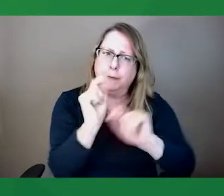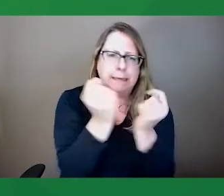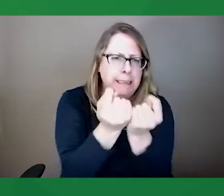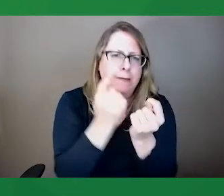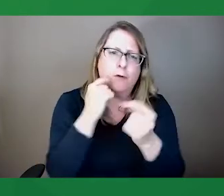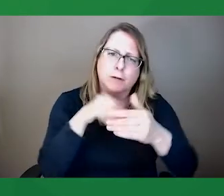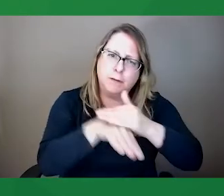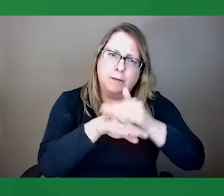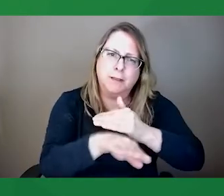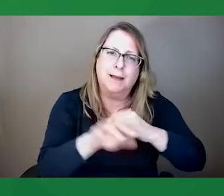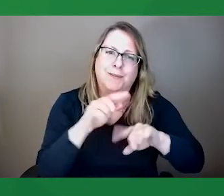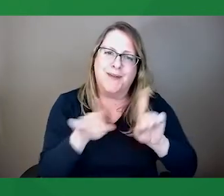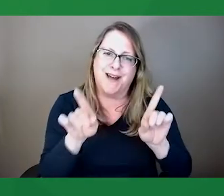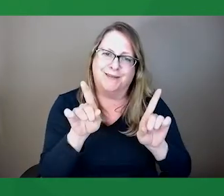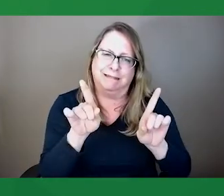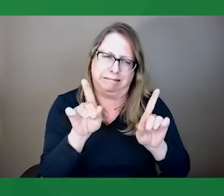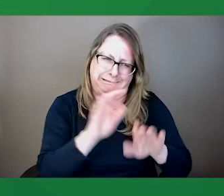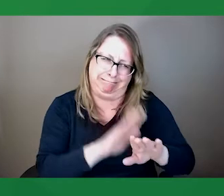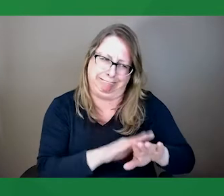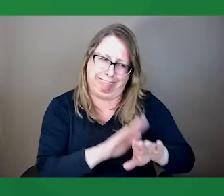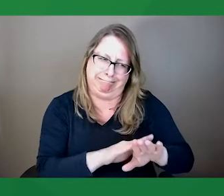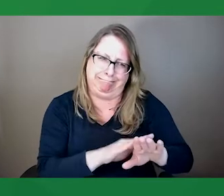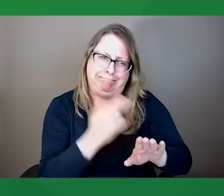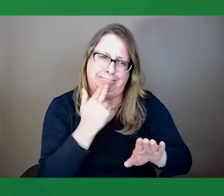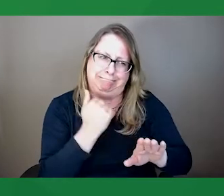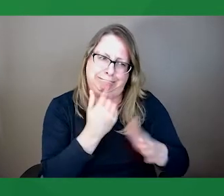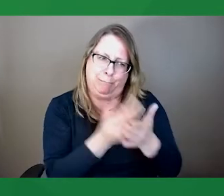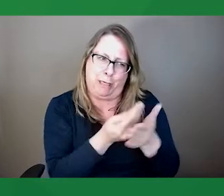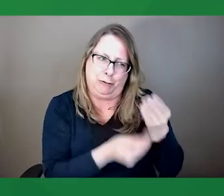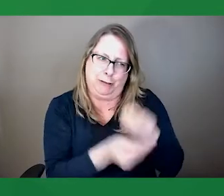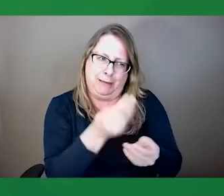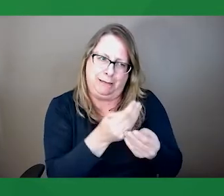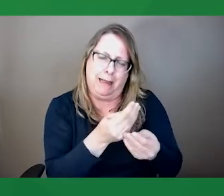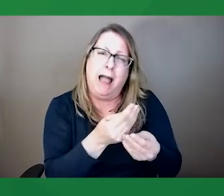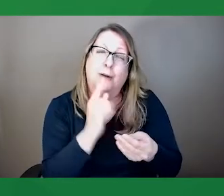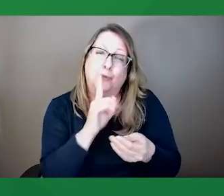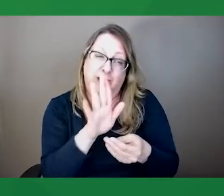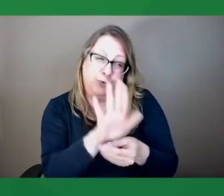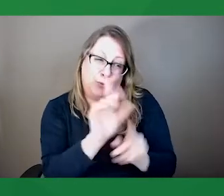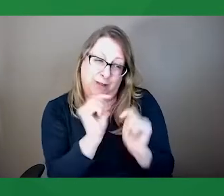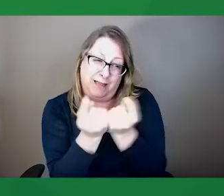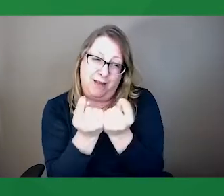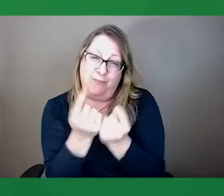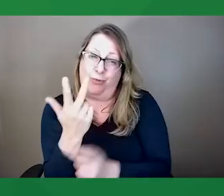So you're only going to get a team of three and your budget is going to be very, very small.